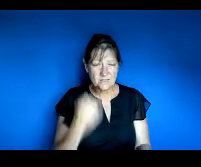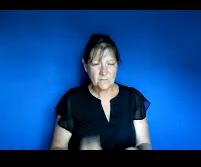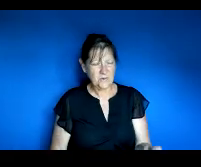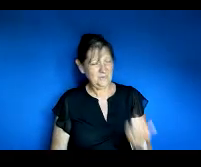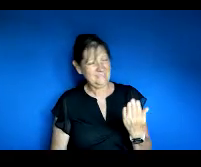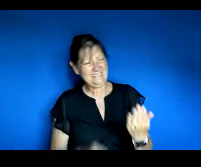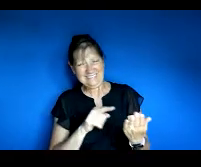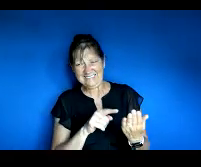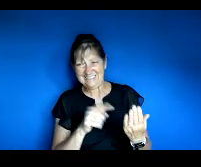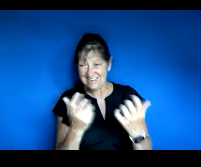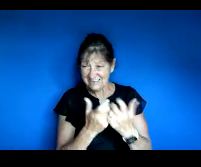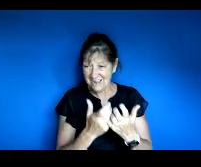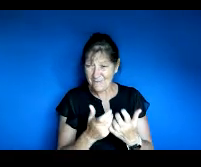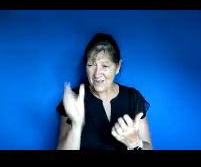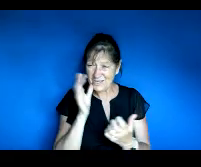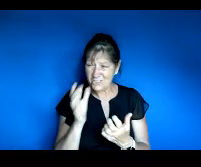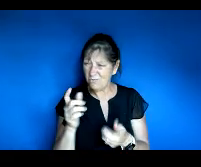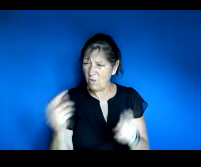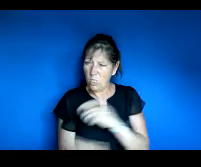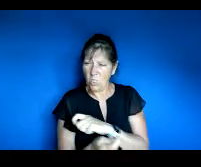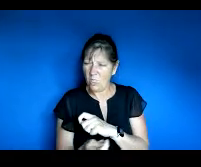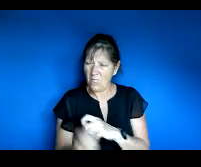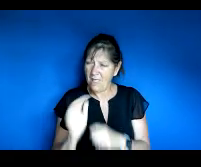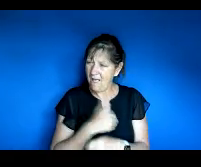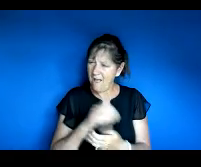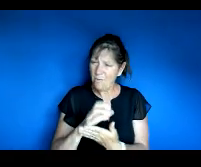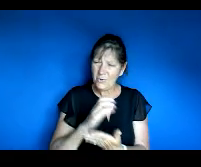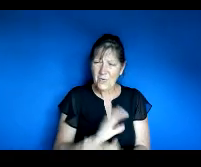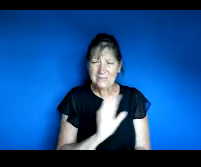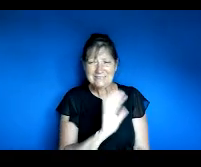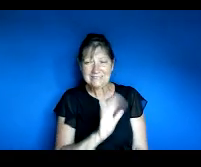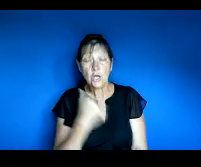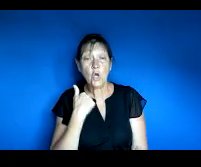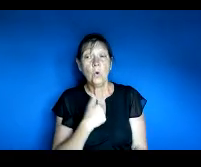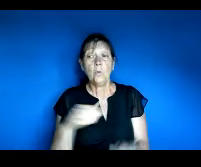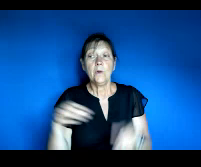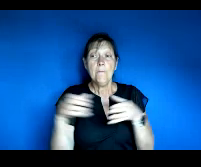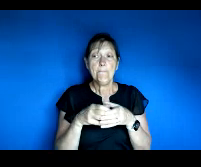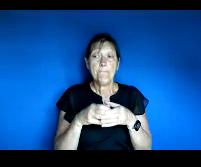that's a conversation that we have together as a group. And certainly, you know,